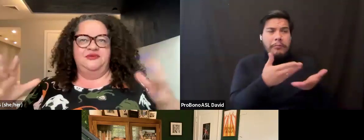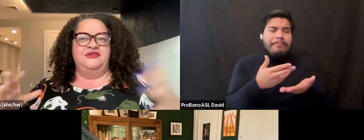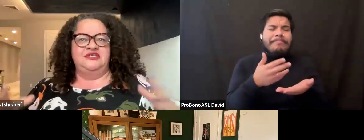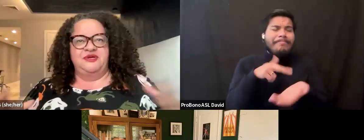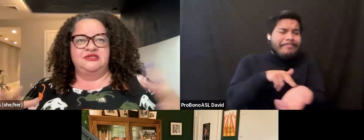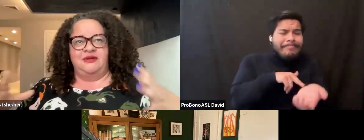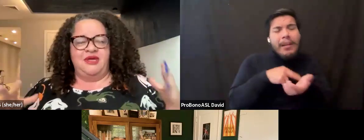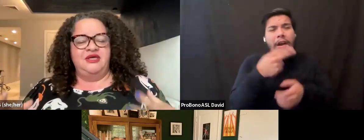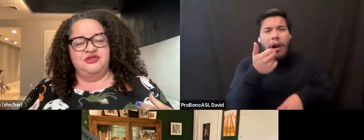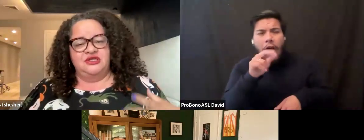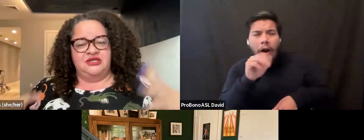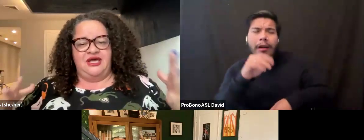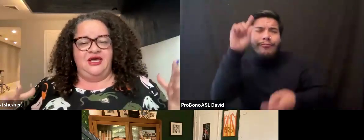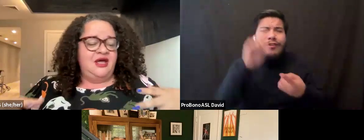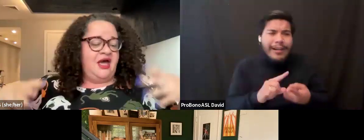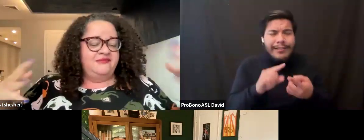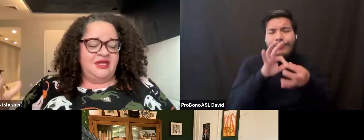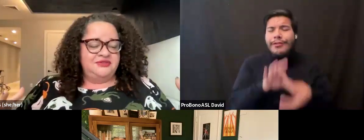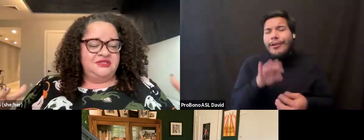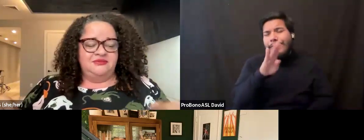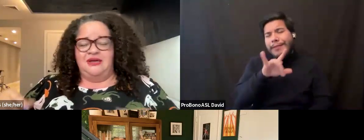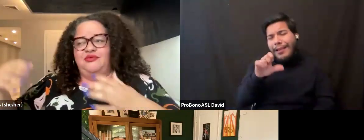reduction around these bills by making sure that they have language in them that